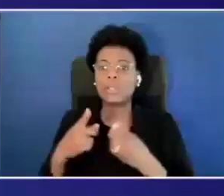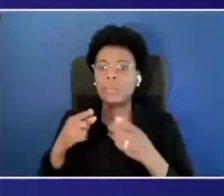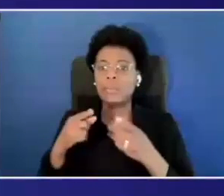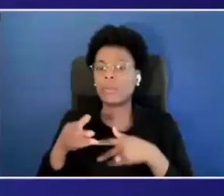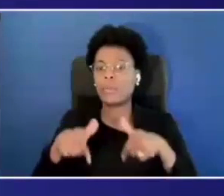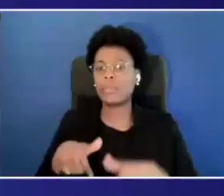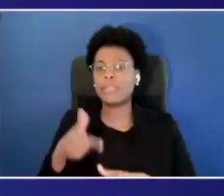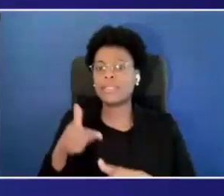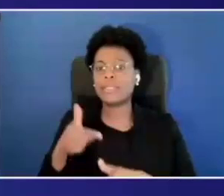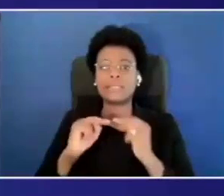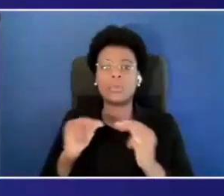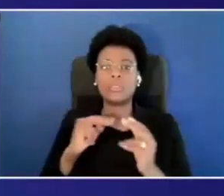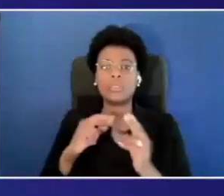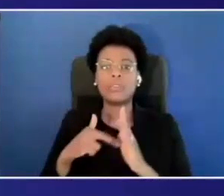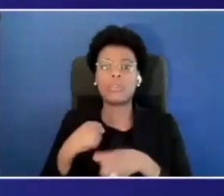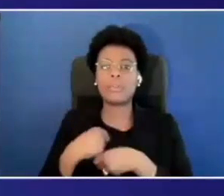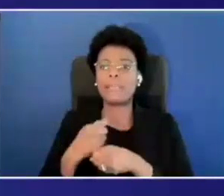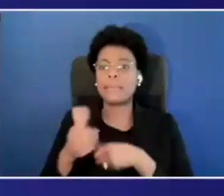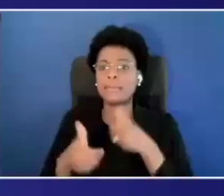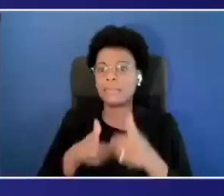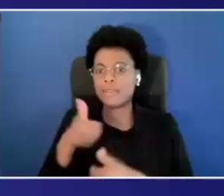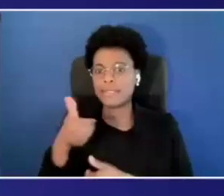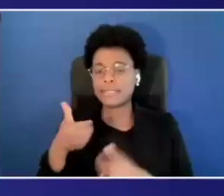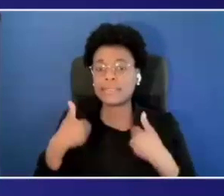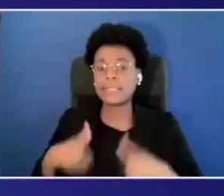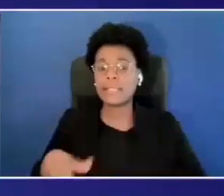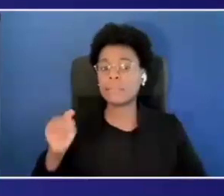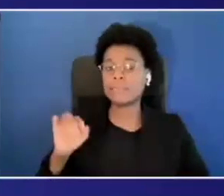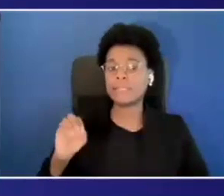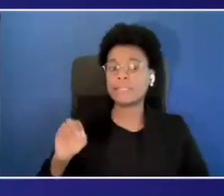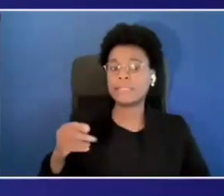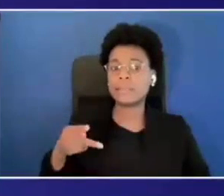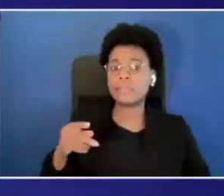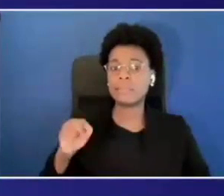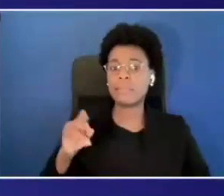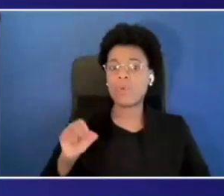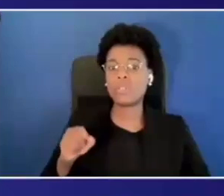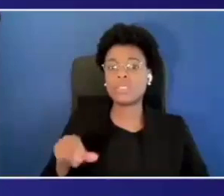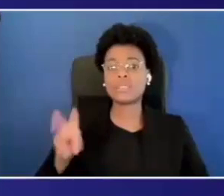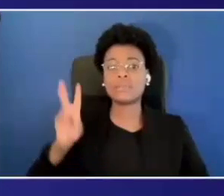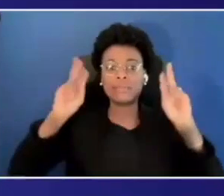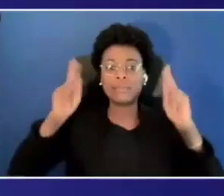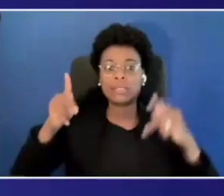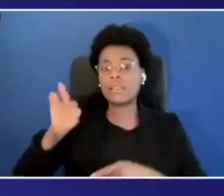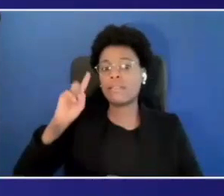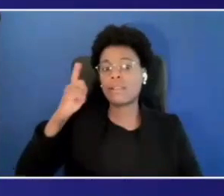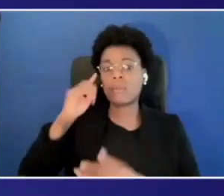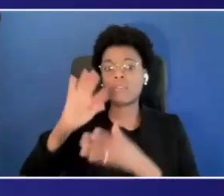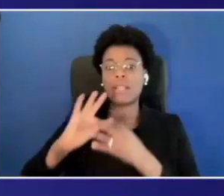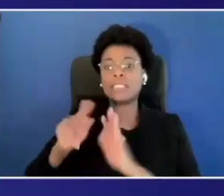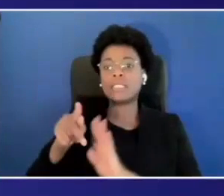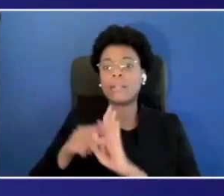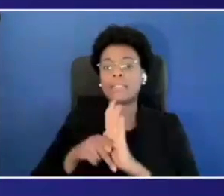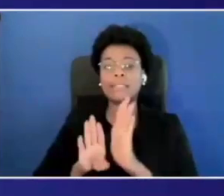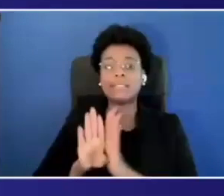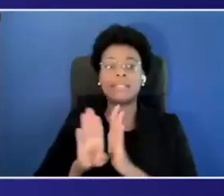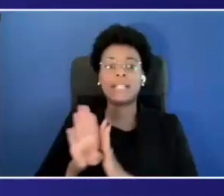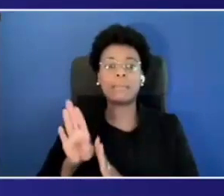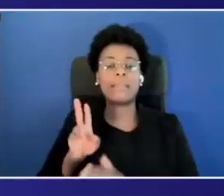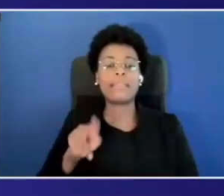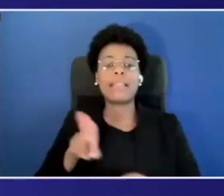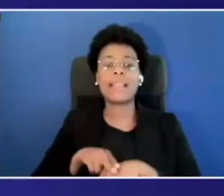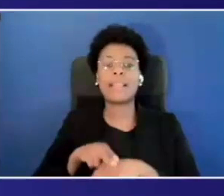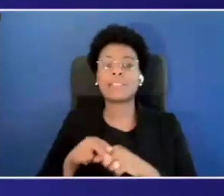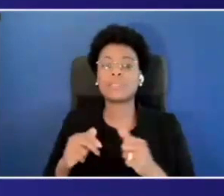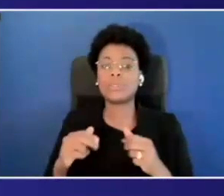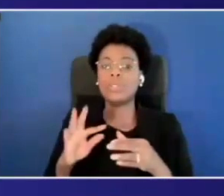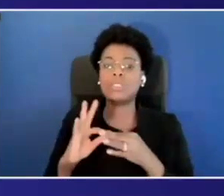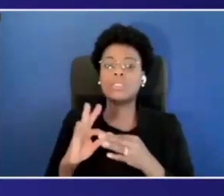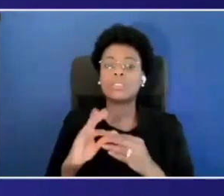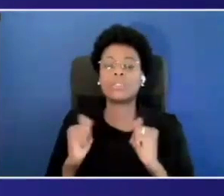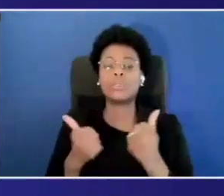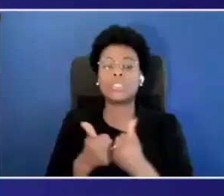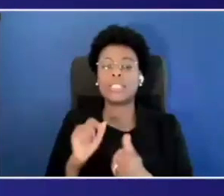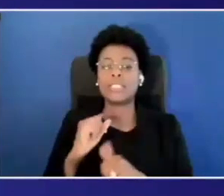My name is Tim Powers and I serve as vice president of government relations and policy development. At the National Association of Independent Colleges and Universities or NICU.